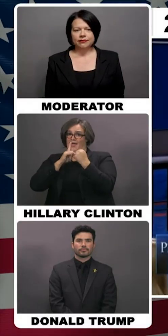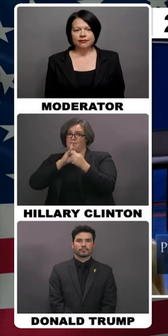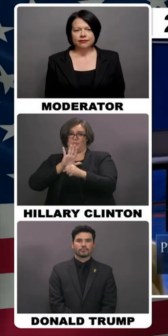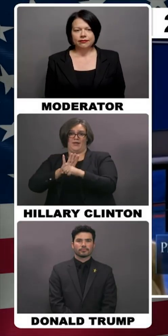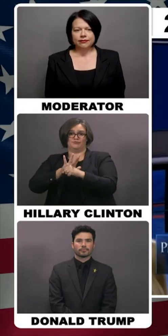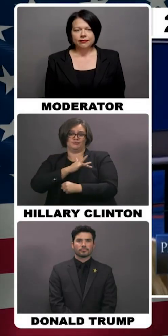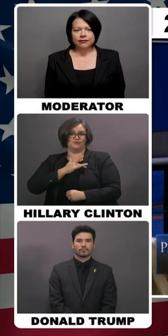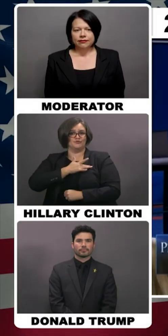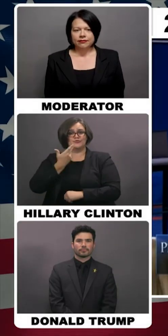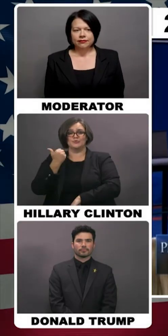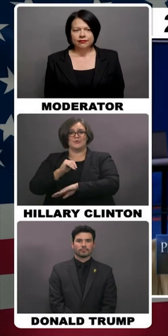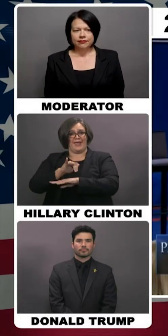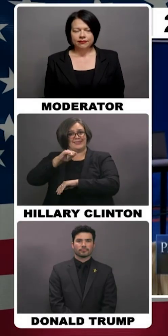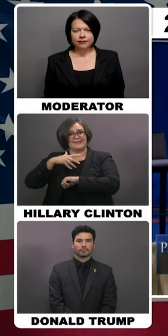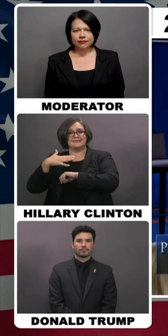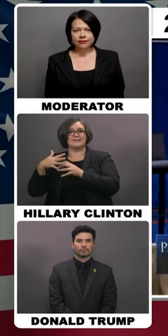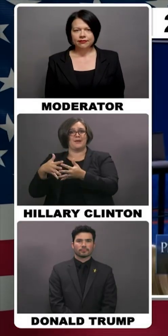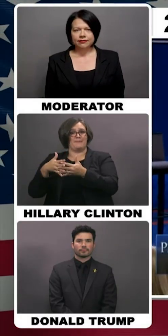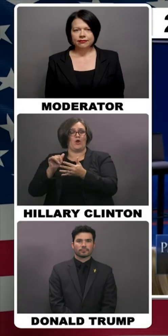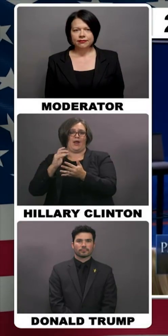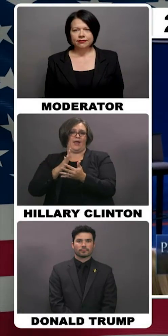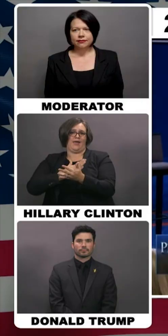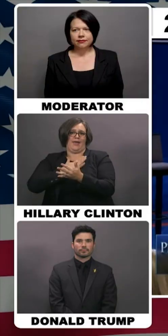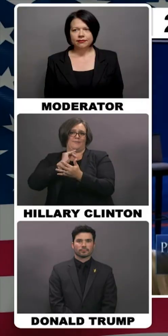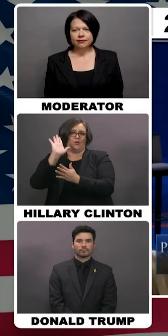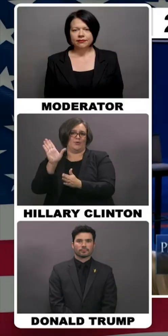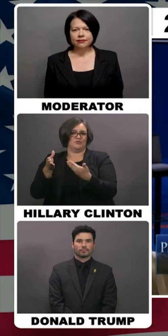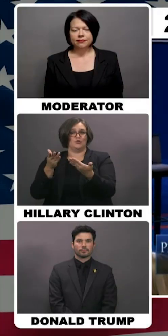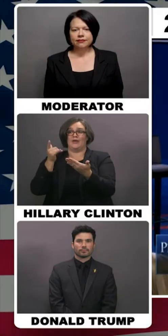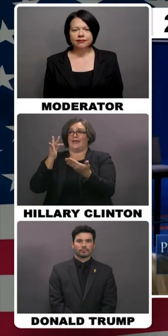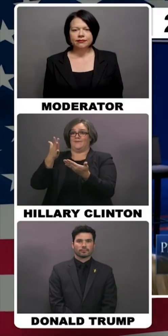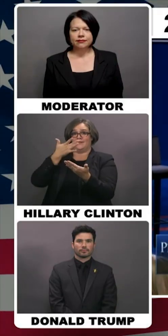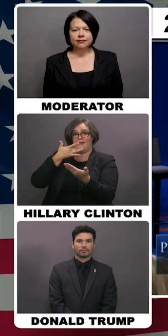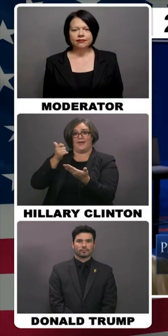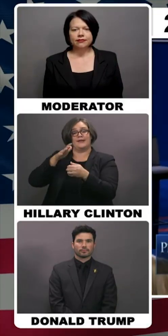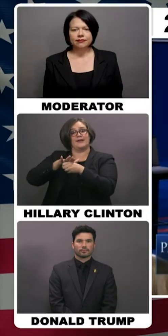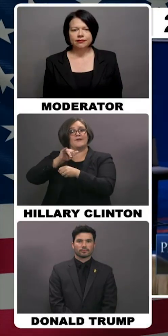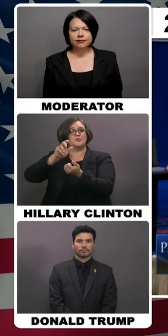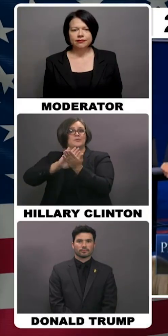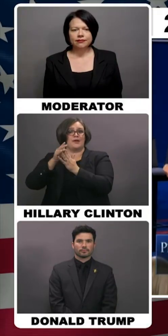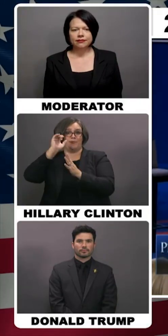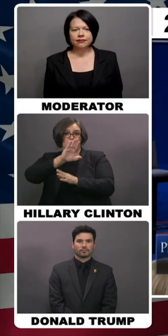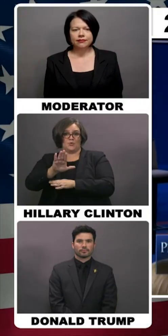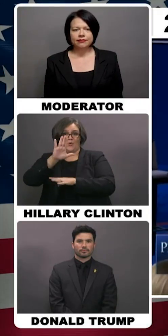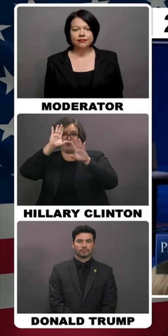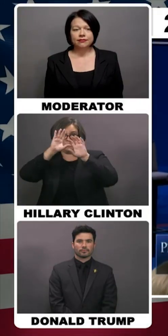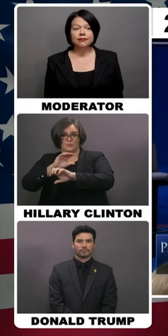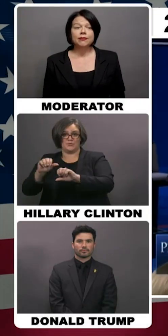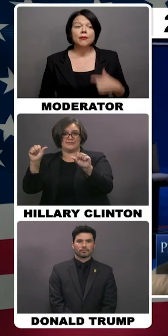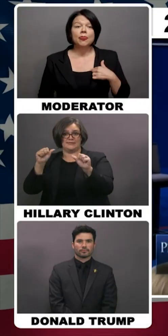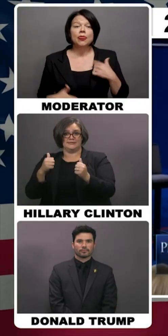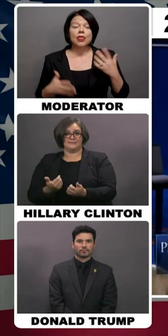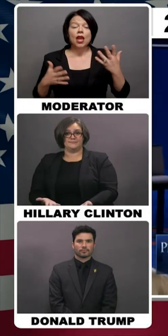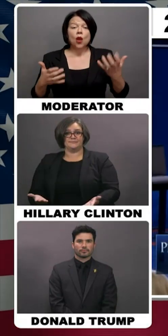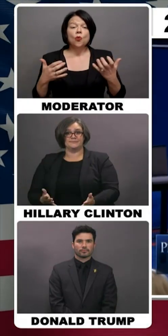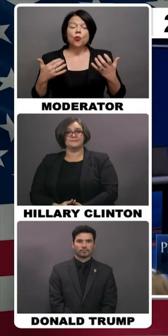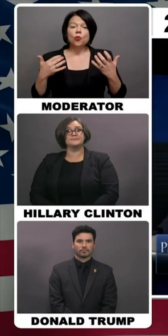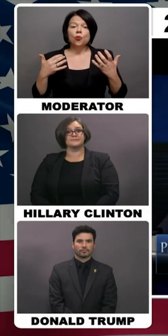that I will serve if I'm so fortunate enough to become your president. And we want to get to some questions from, well,